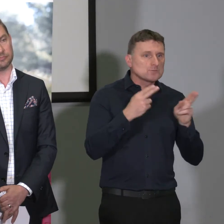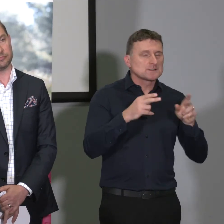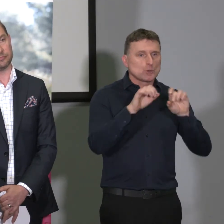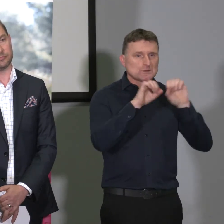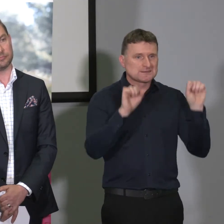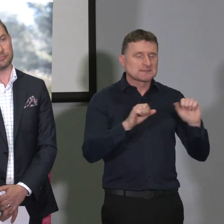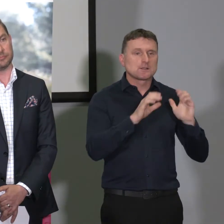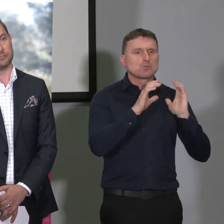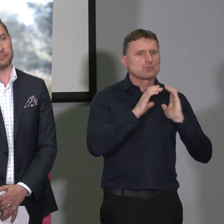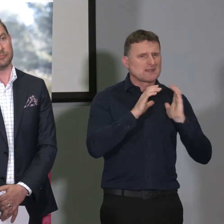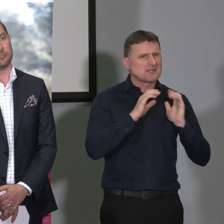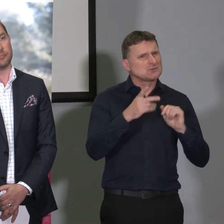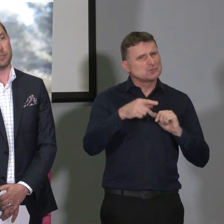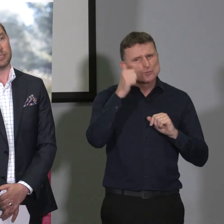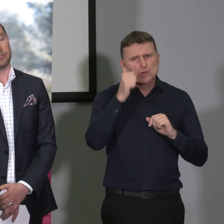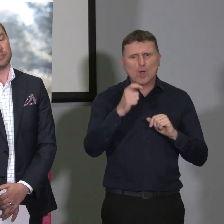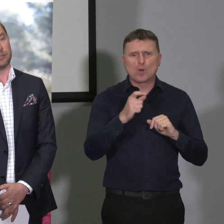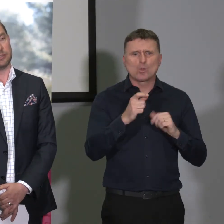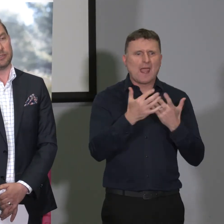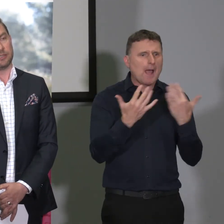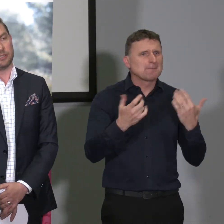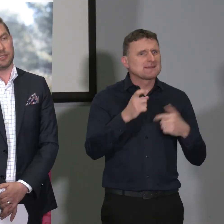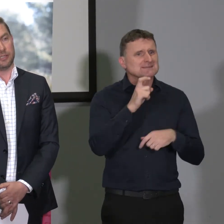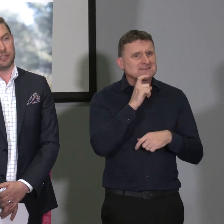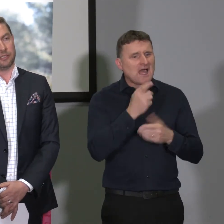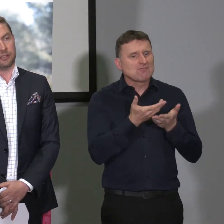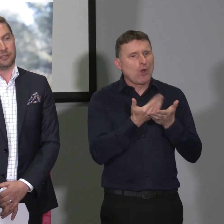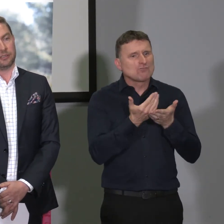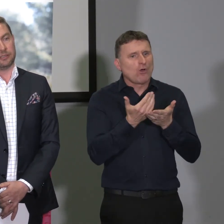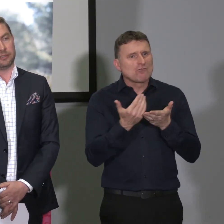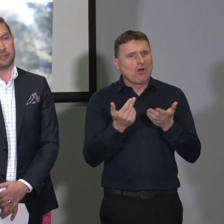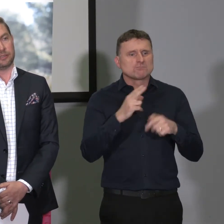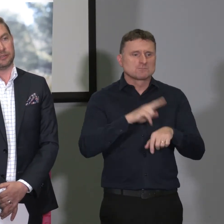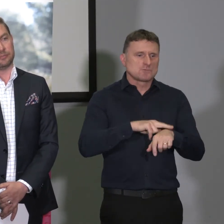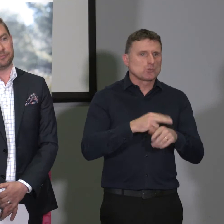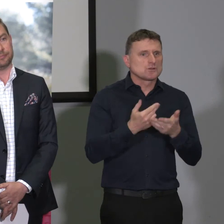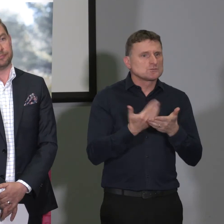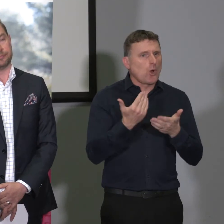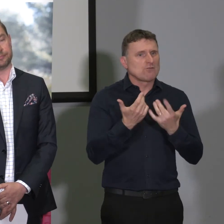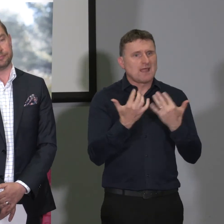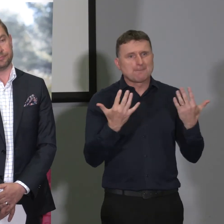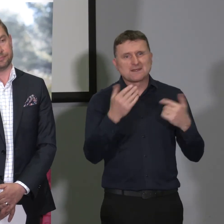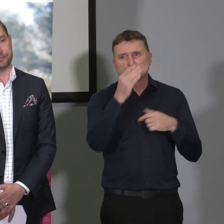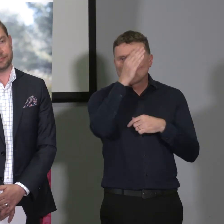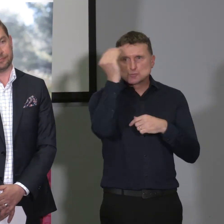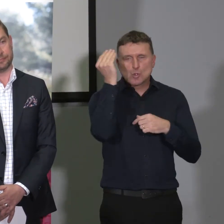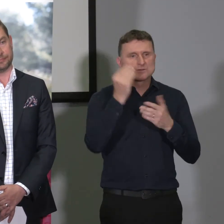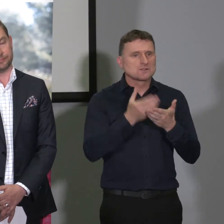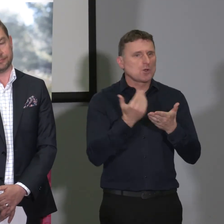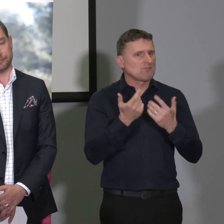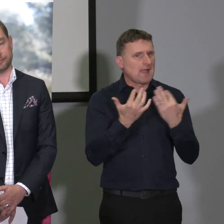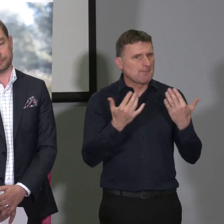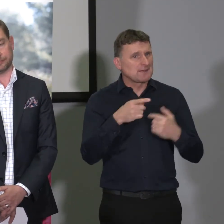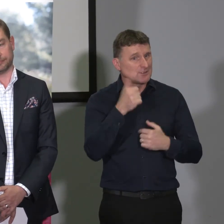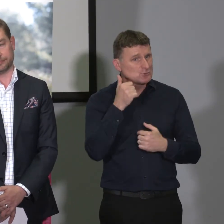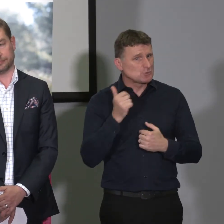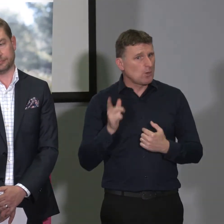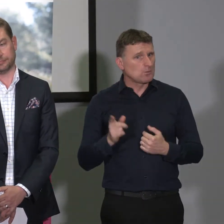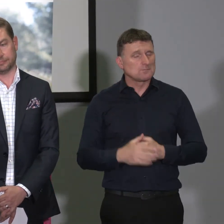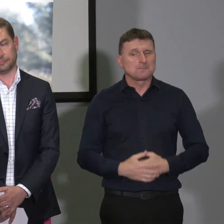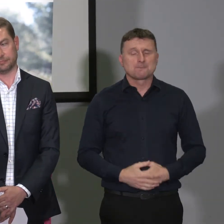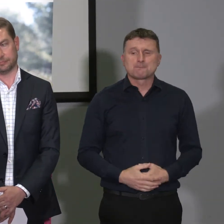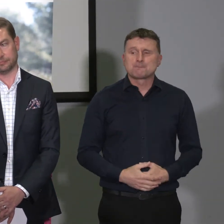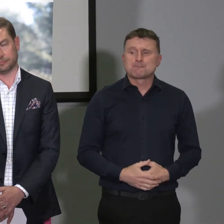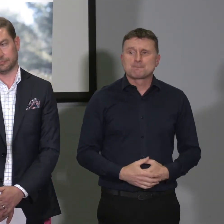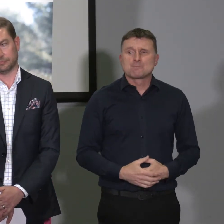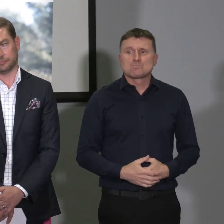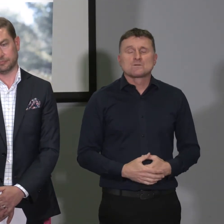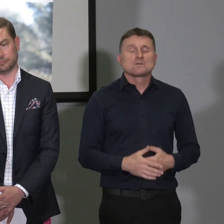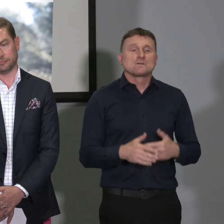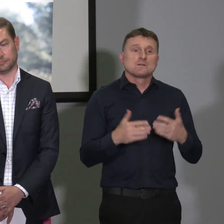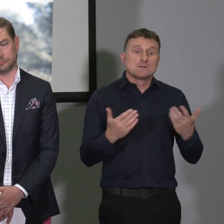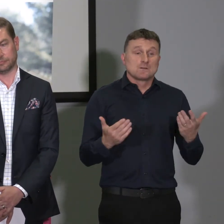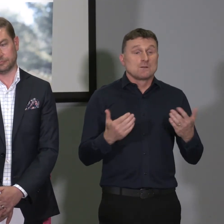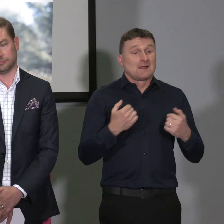numbers of doctors and nurses